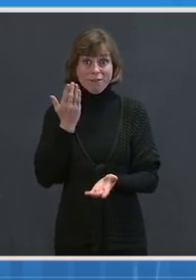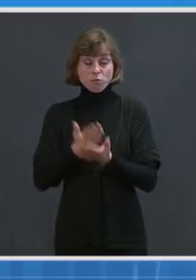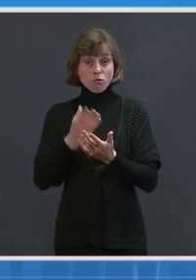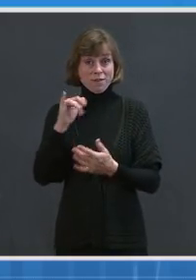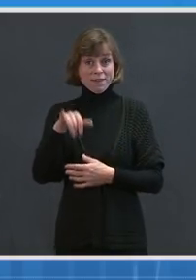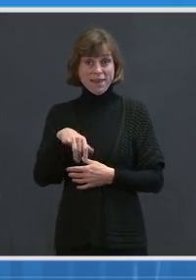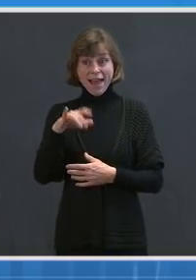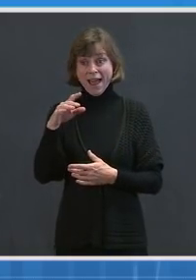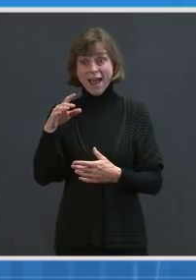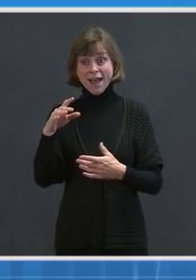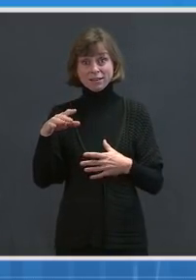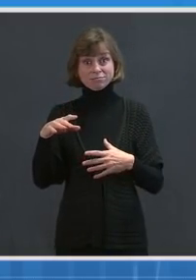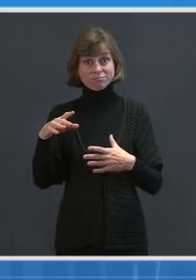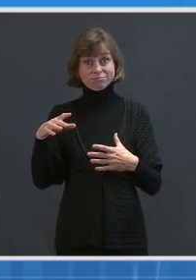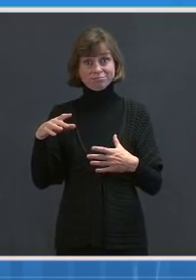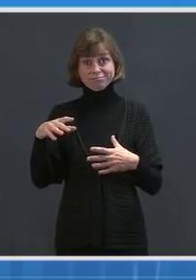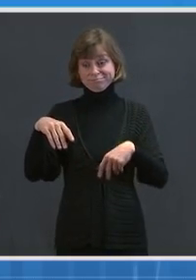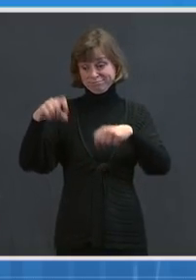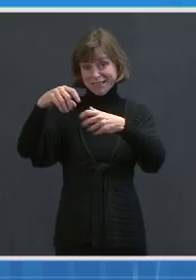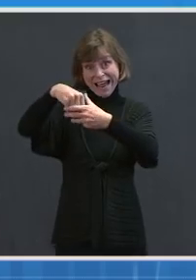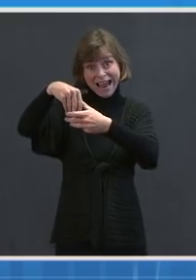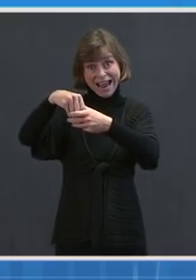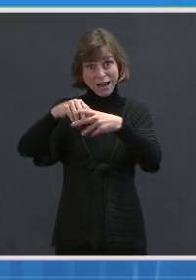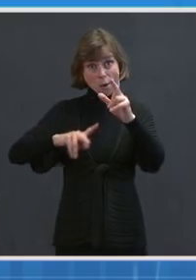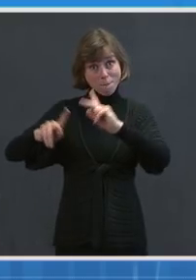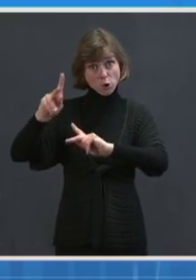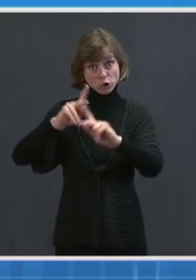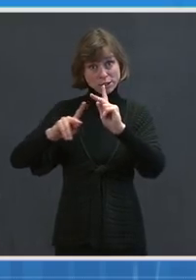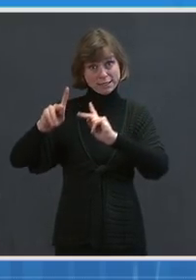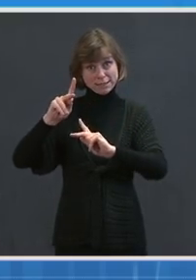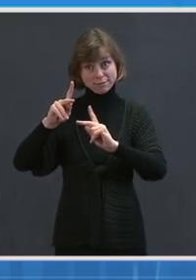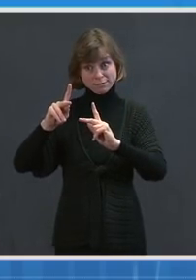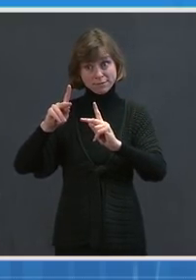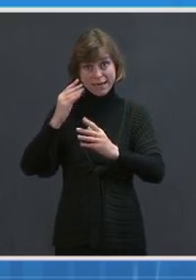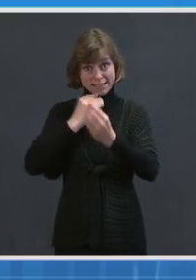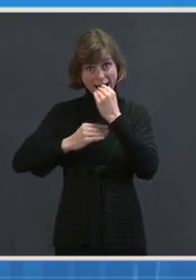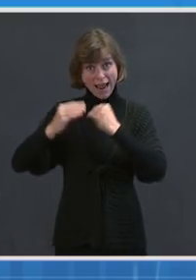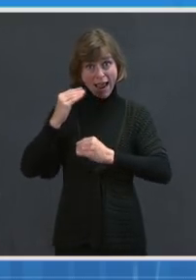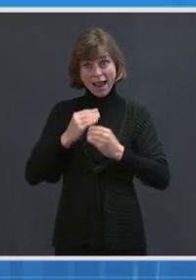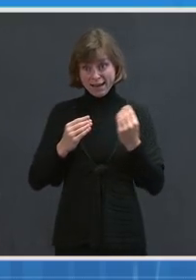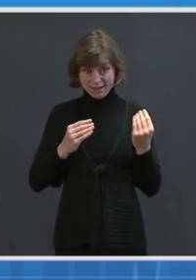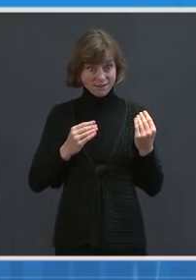that demonstrates the impact of in-person dining and how cases and deaths will follow after in-person dining.